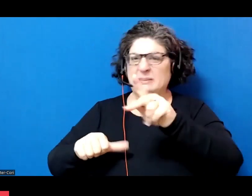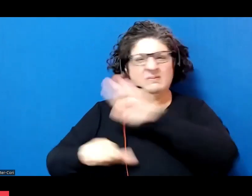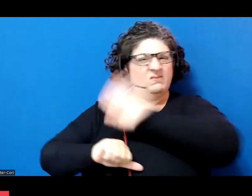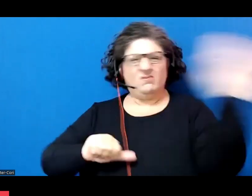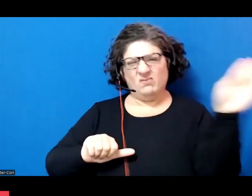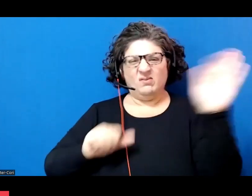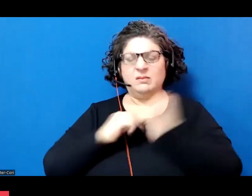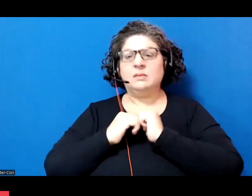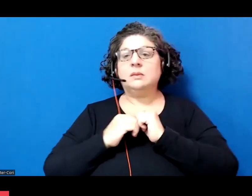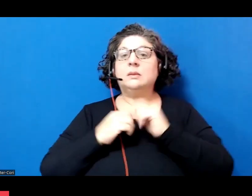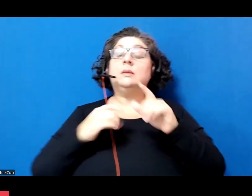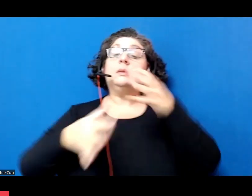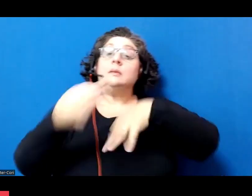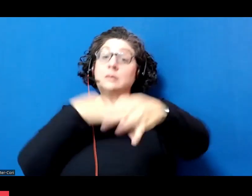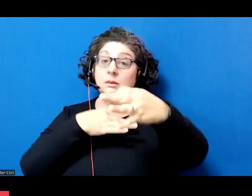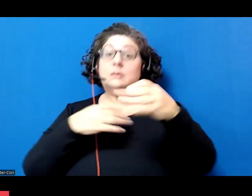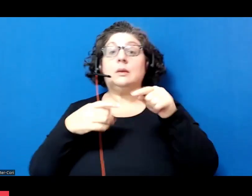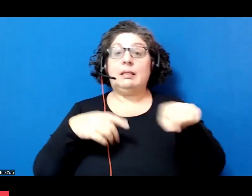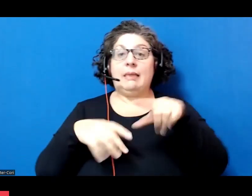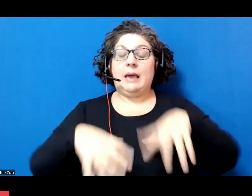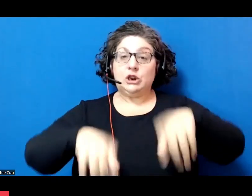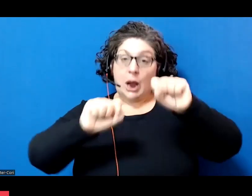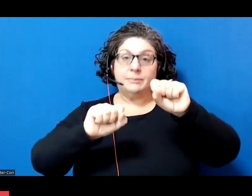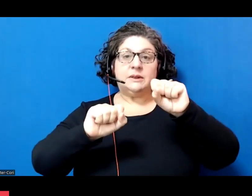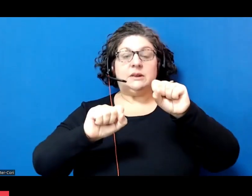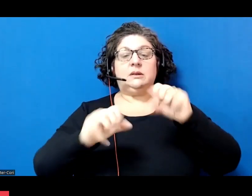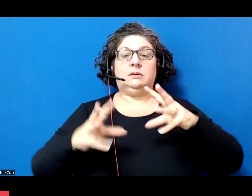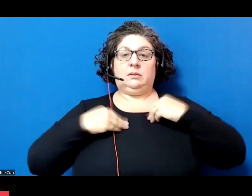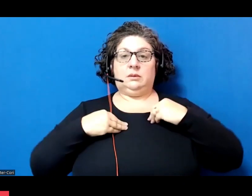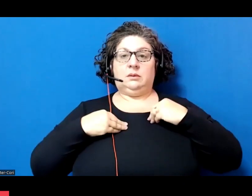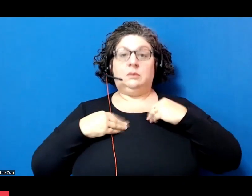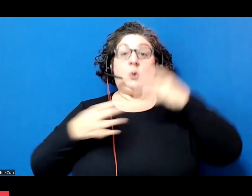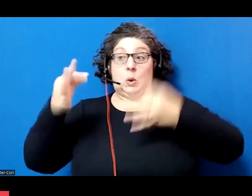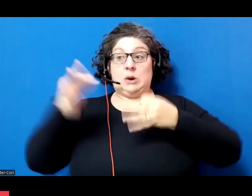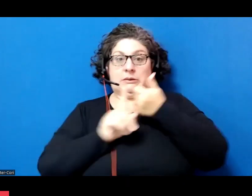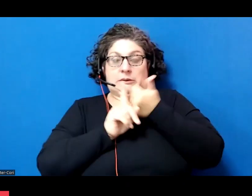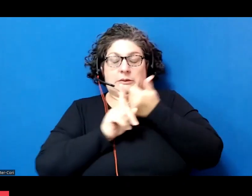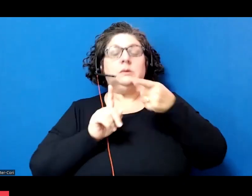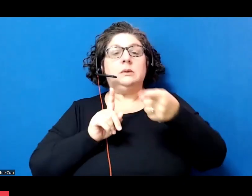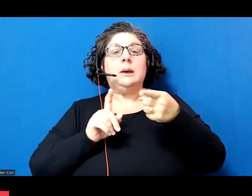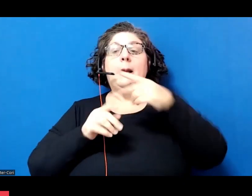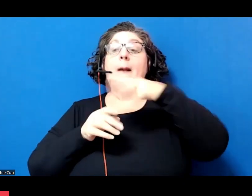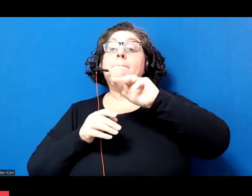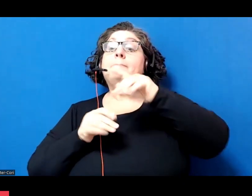In its place, they adopted or embraced the courts did a map that was drawn by 3 experts